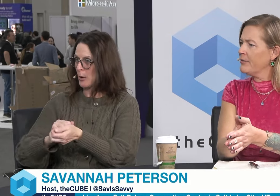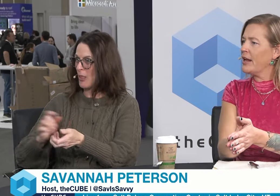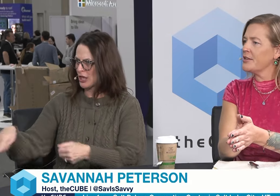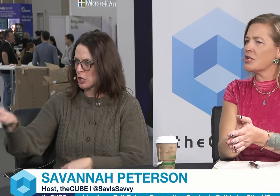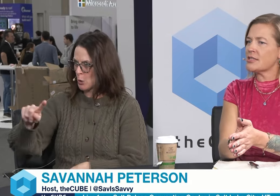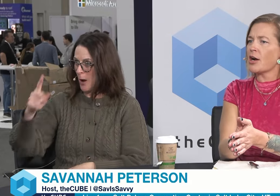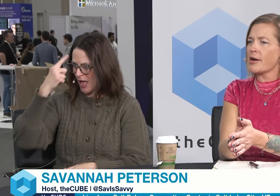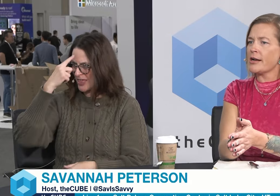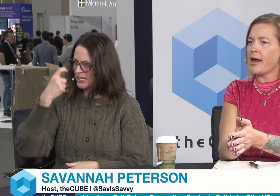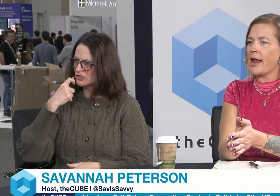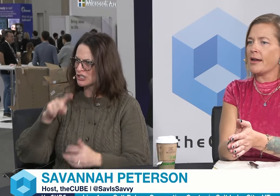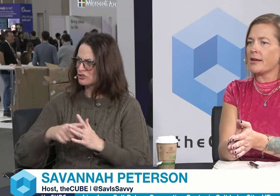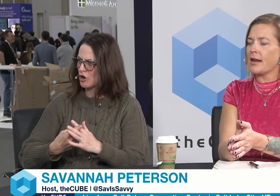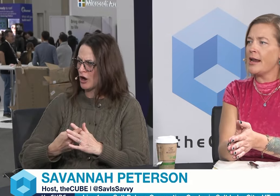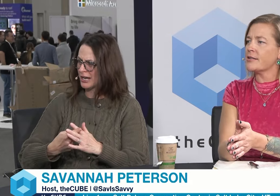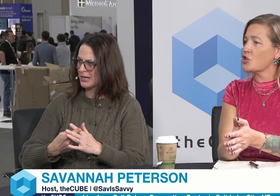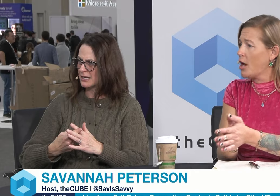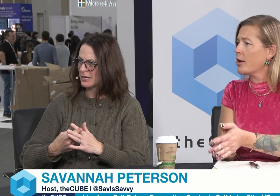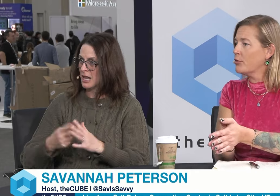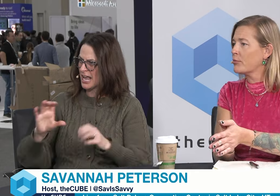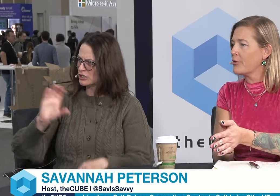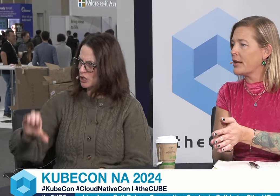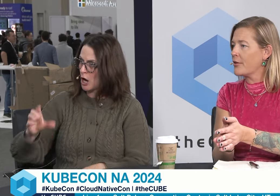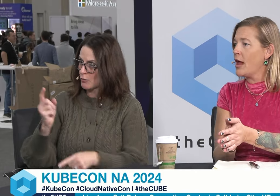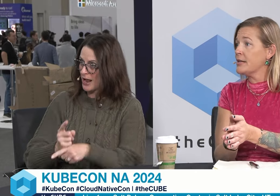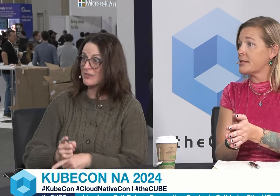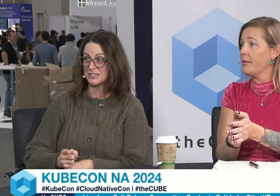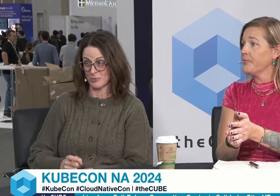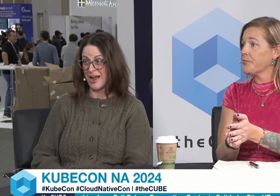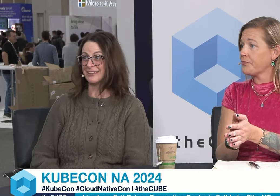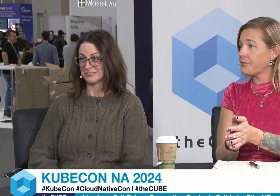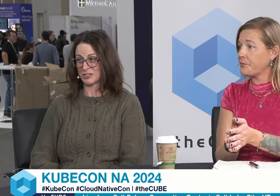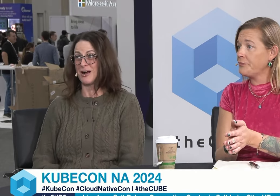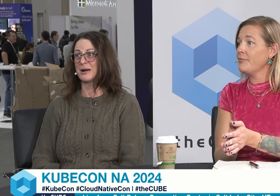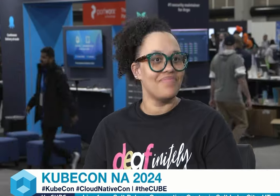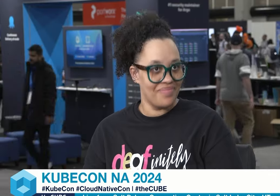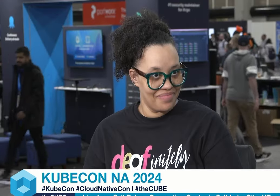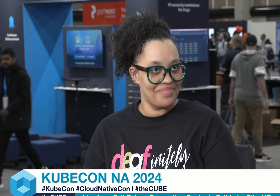I believe it had just started in Chicago when we were together last time. That's right. Chicago.